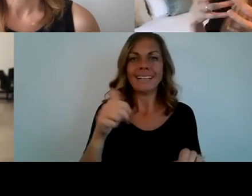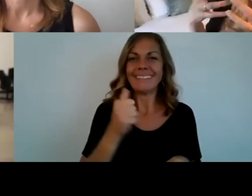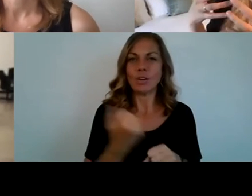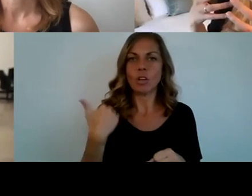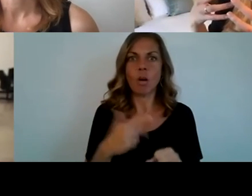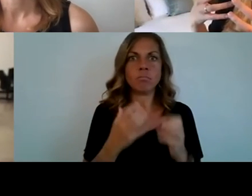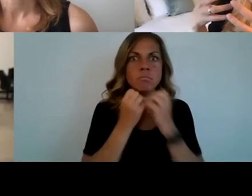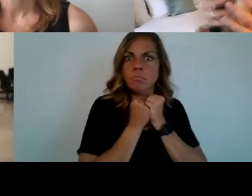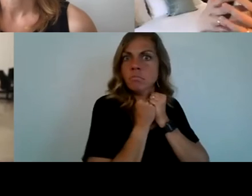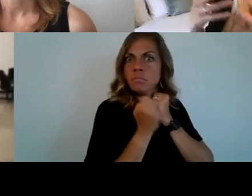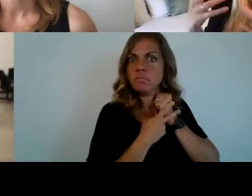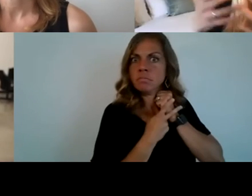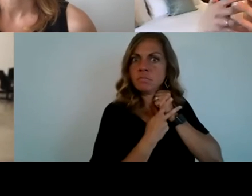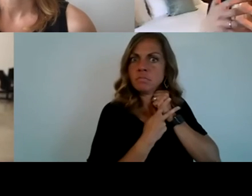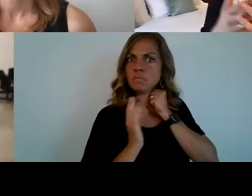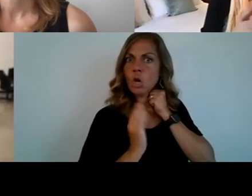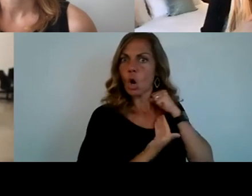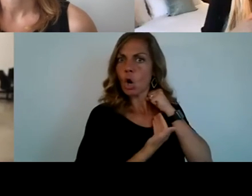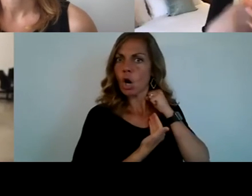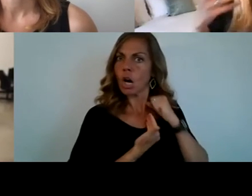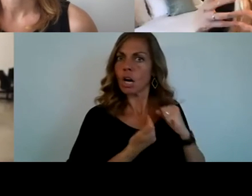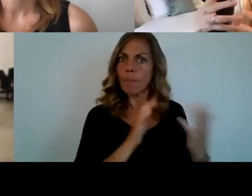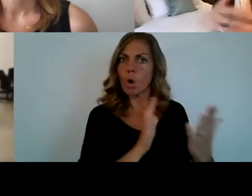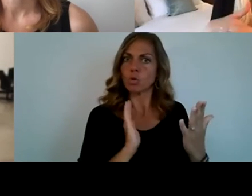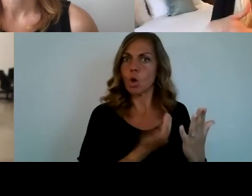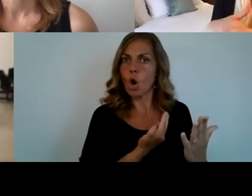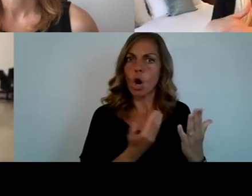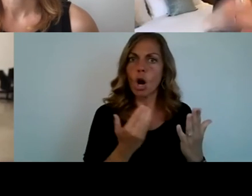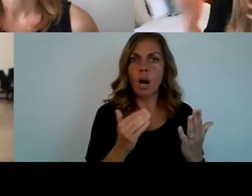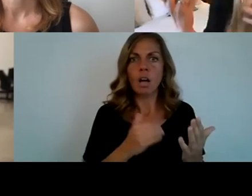and their approaches to things. Their compensation philosophies because it was a competitive